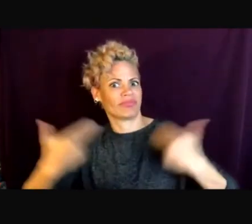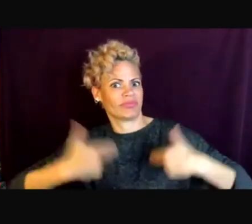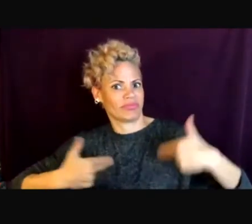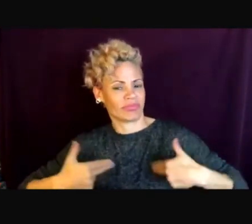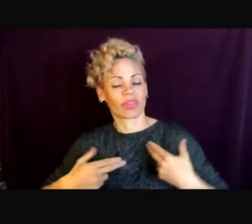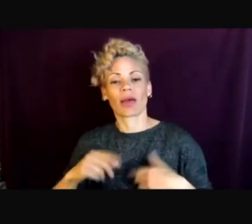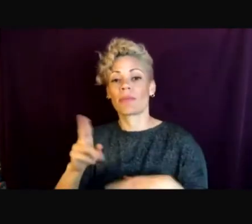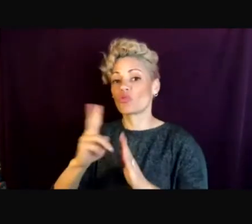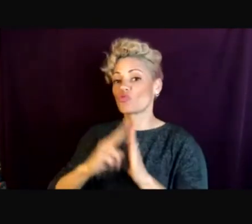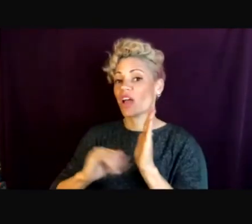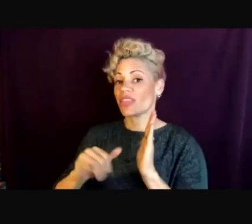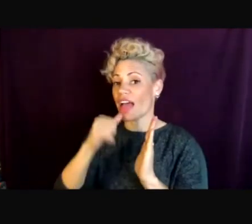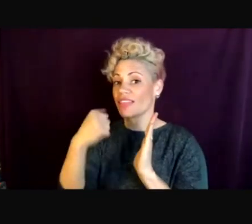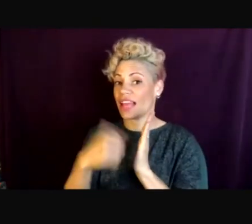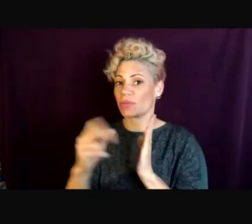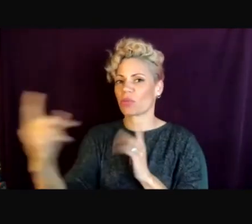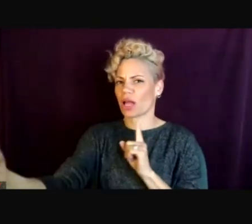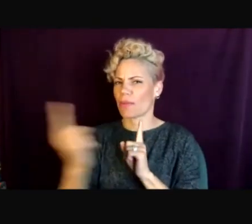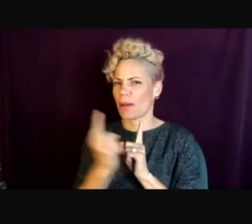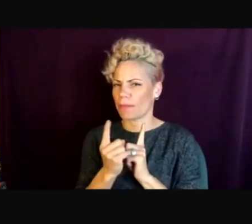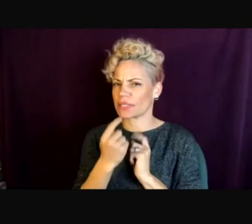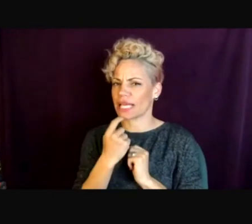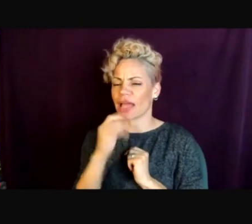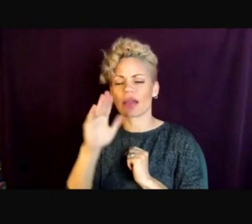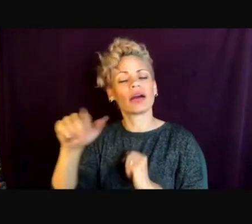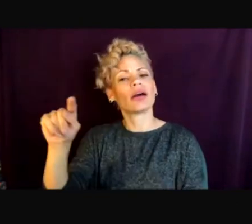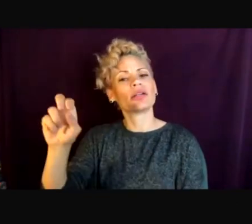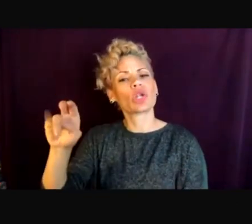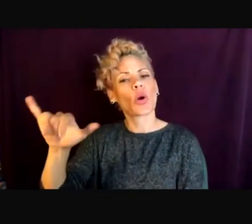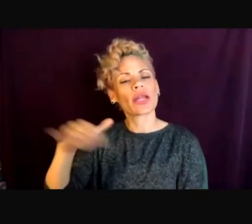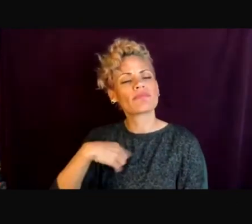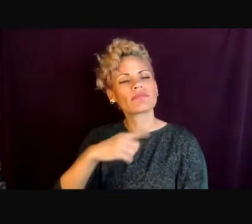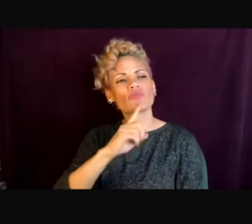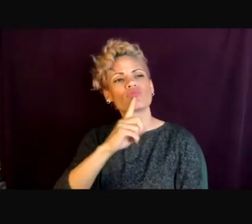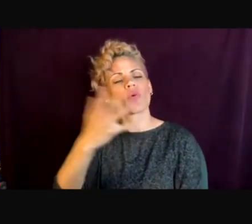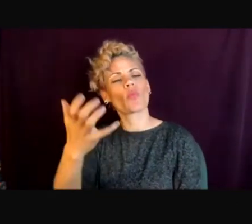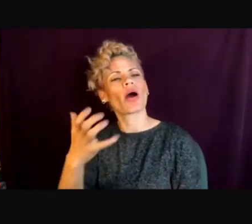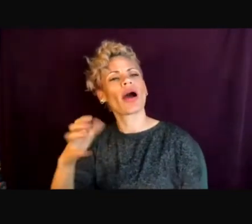"Tony, I really wanna be active in supporting your bill